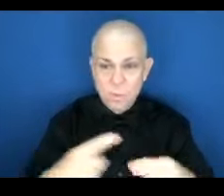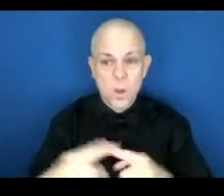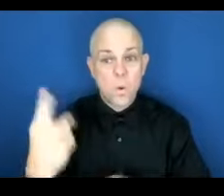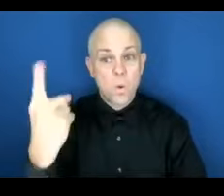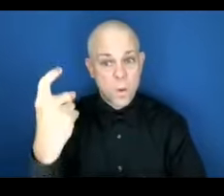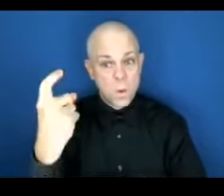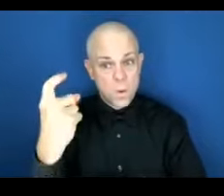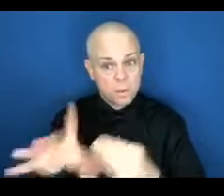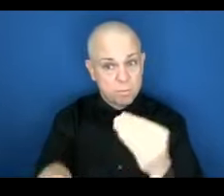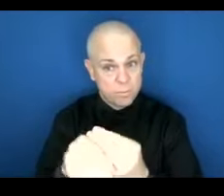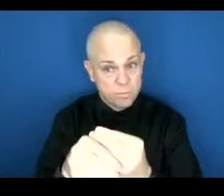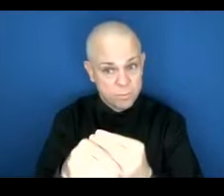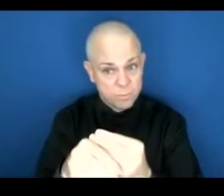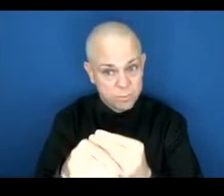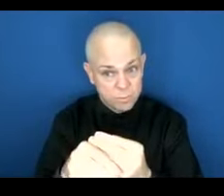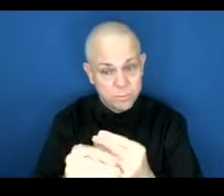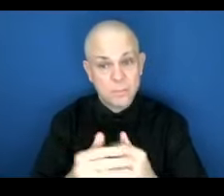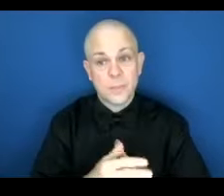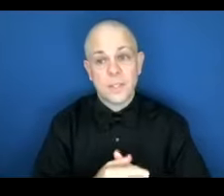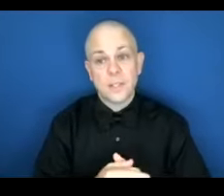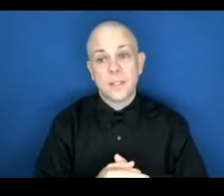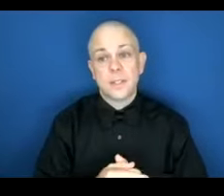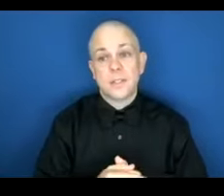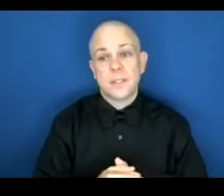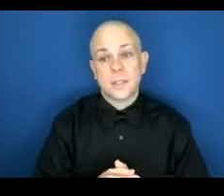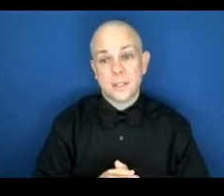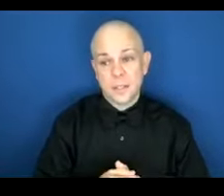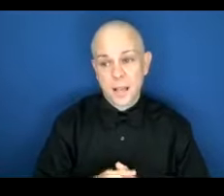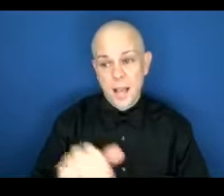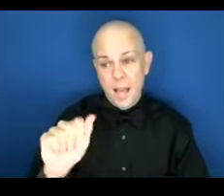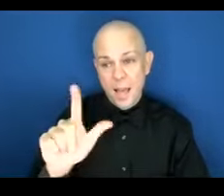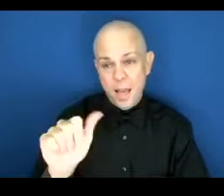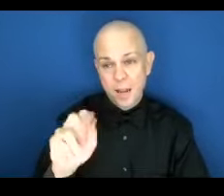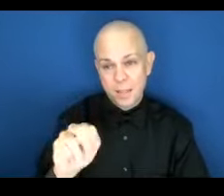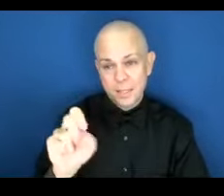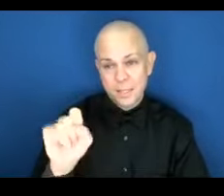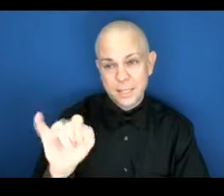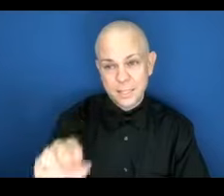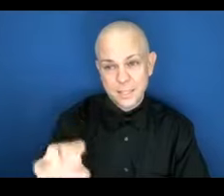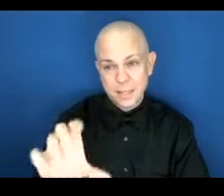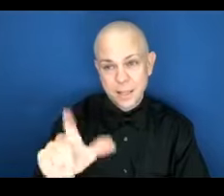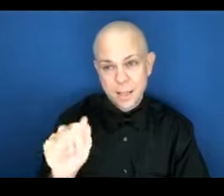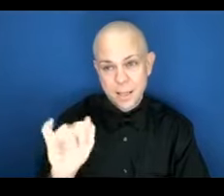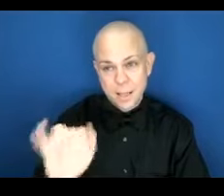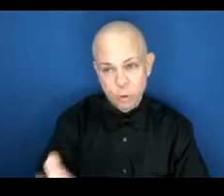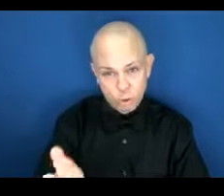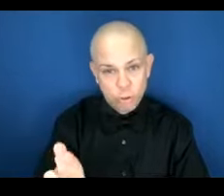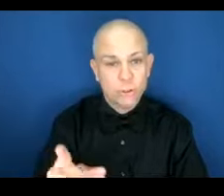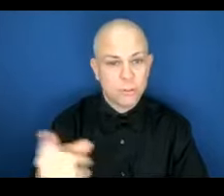Alan Sinclair good evening everybody Alan Sinclair